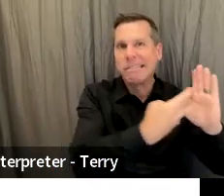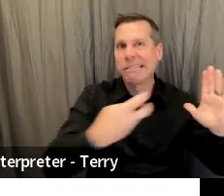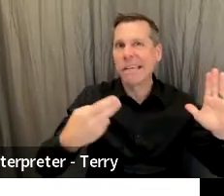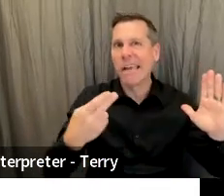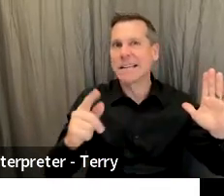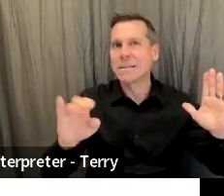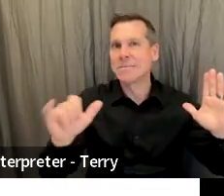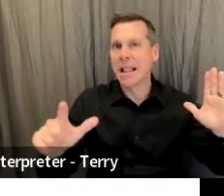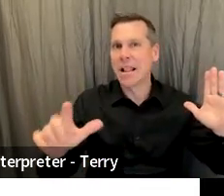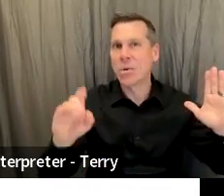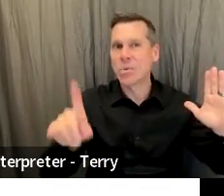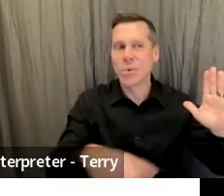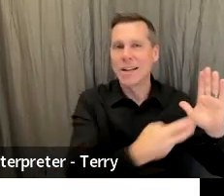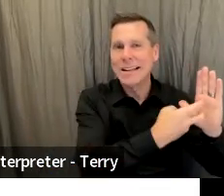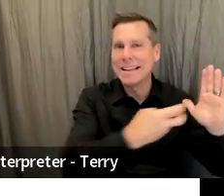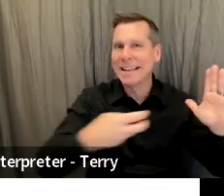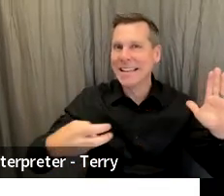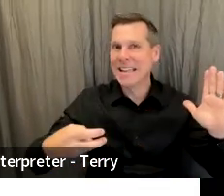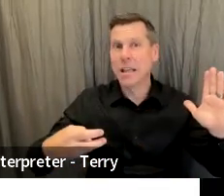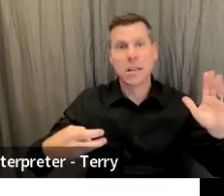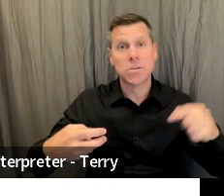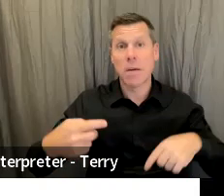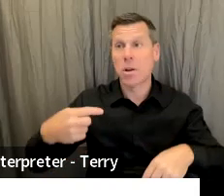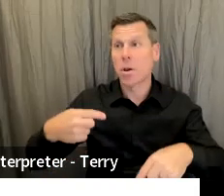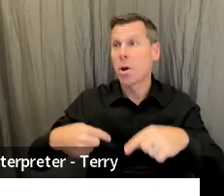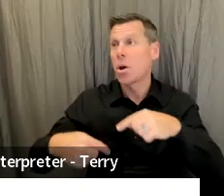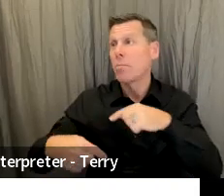which is important because I'm not about to go finding the code again. Uh huh.